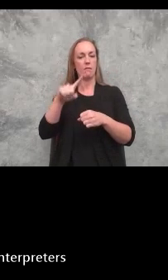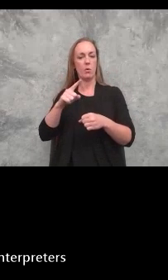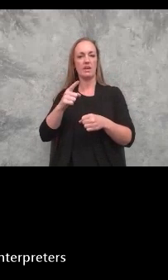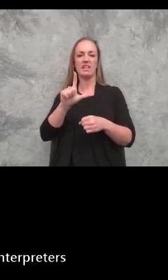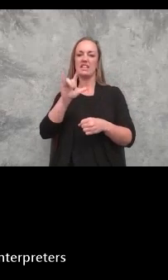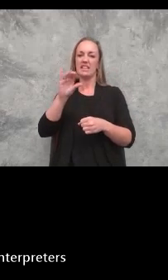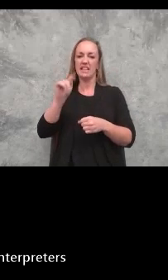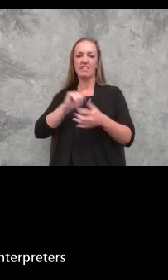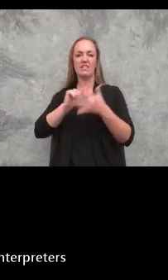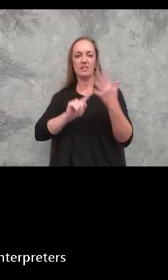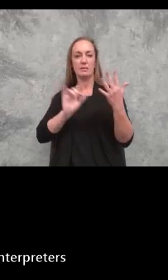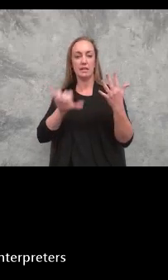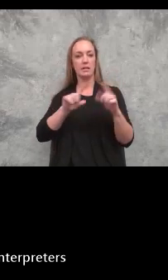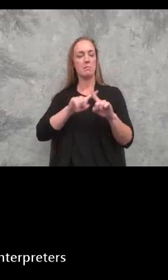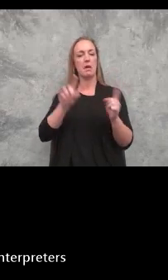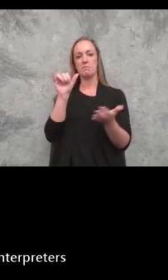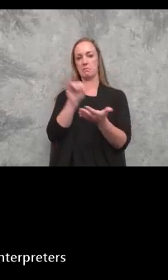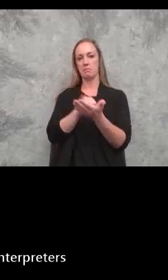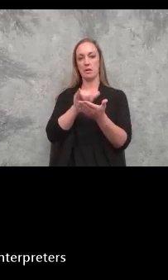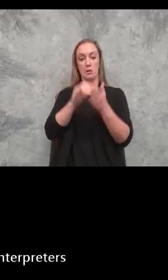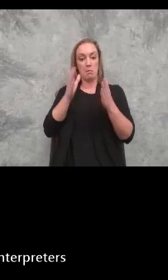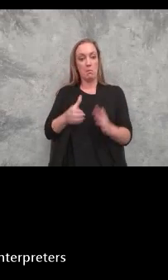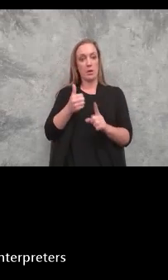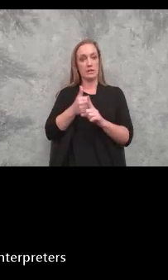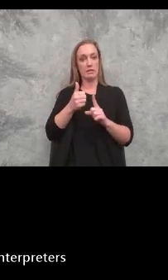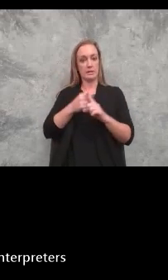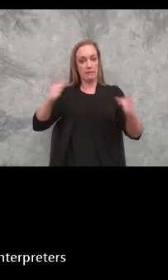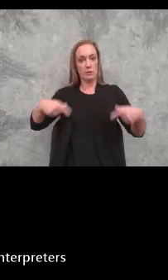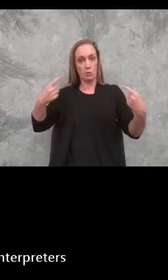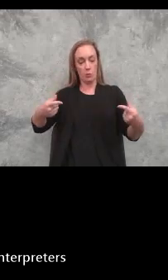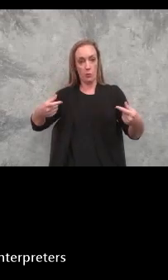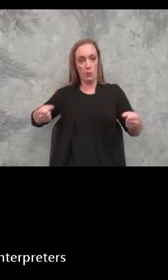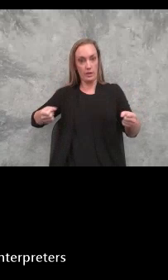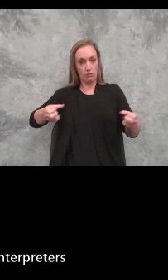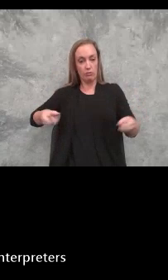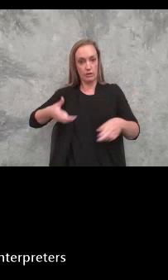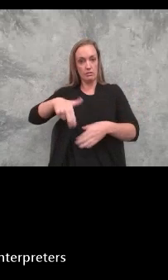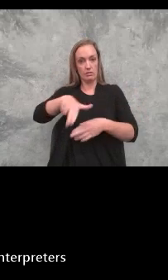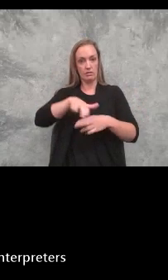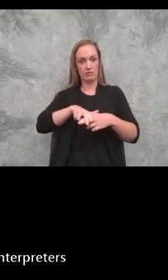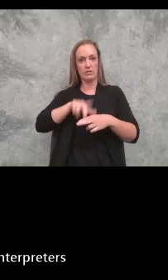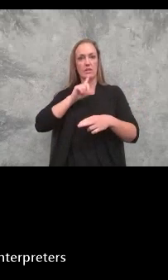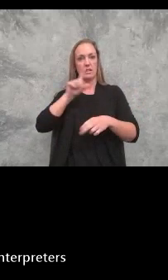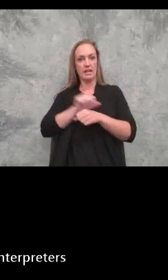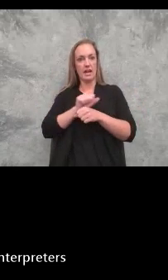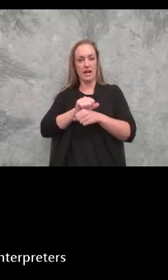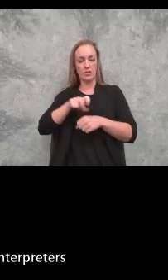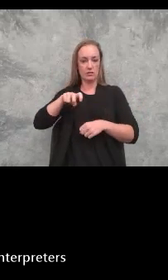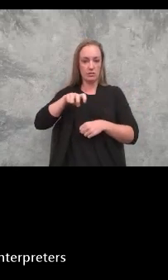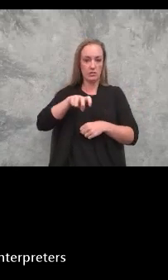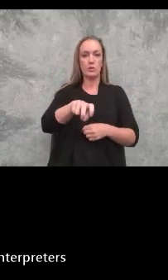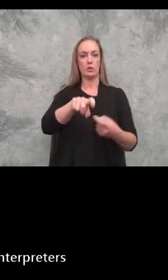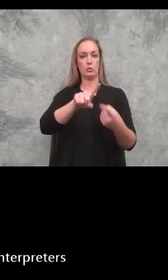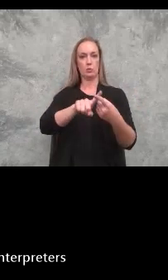but there's no way someone in a wheelchair could actually get to the door. Even if that is a ramp,